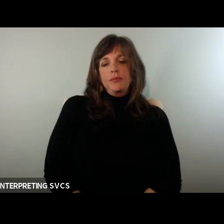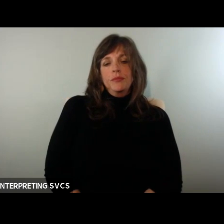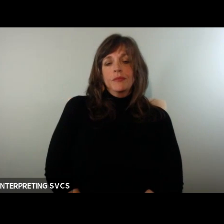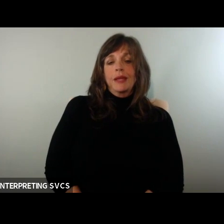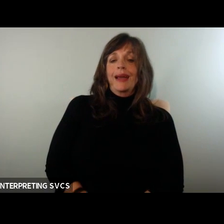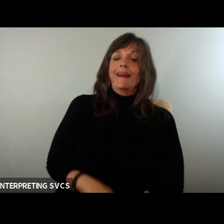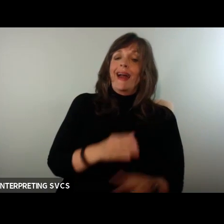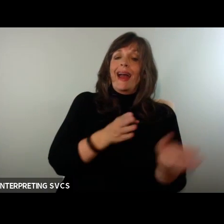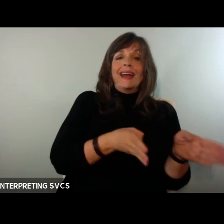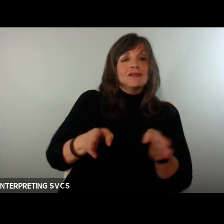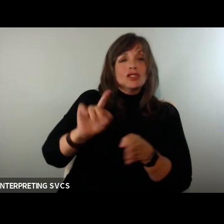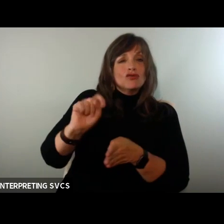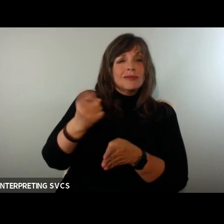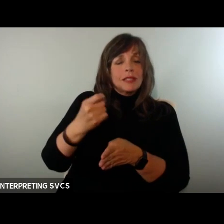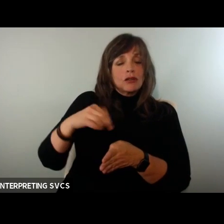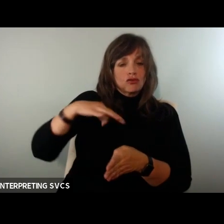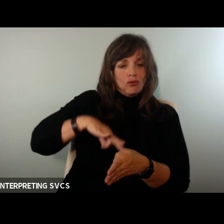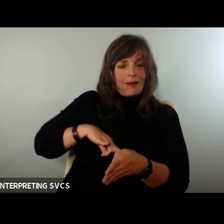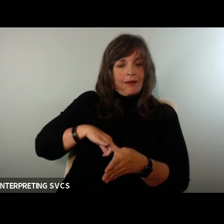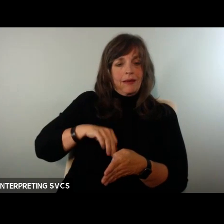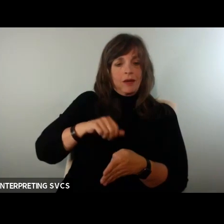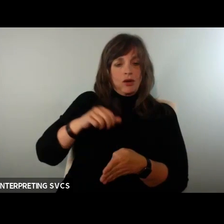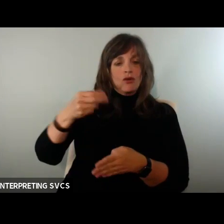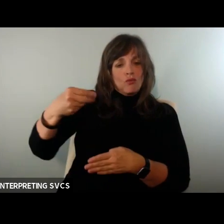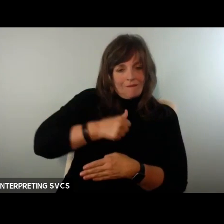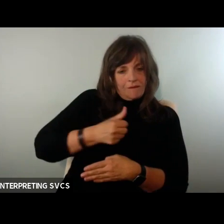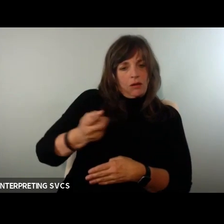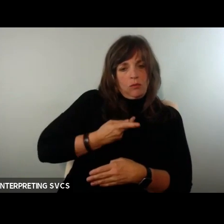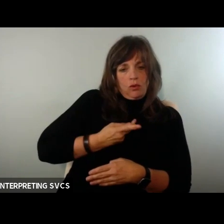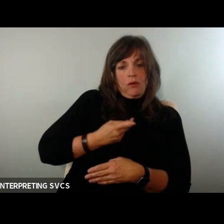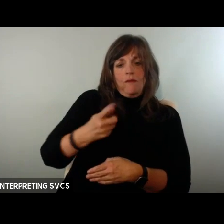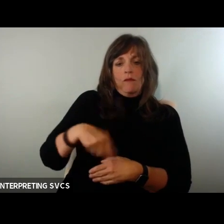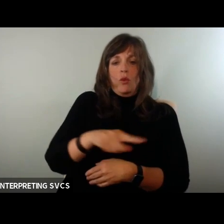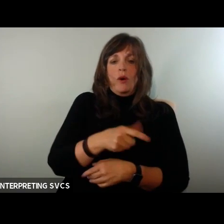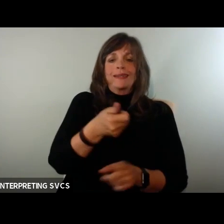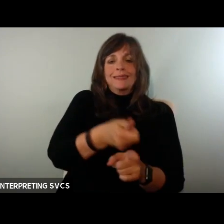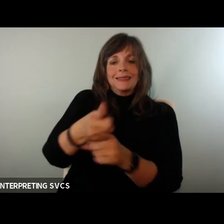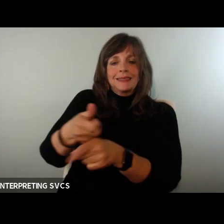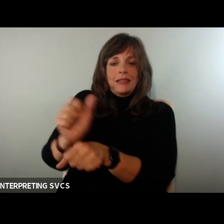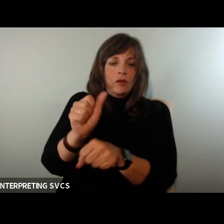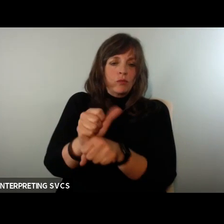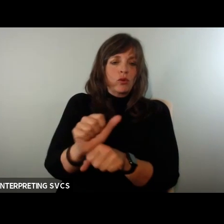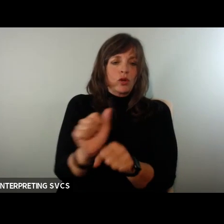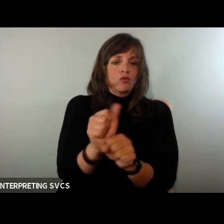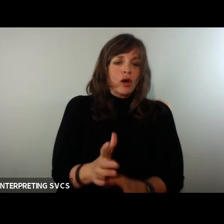That's most of you, I think. For qualified sick leave, caring for a family member,